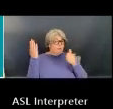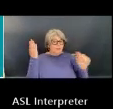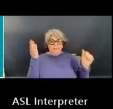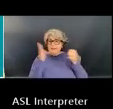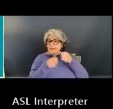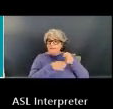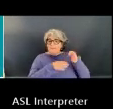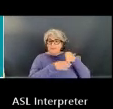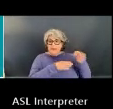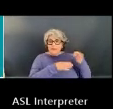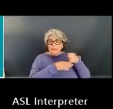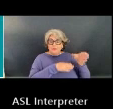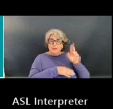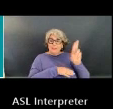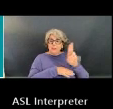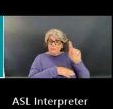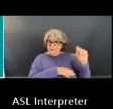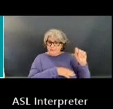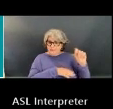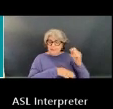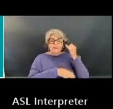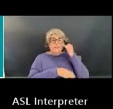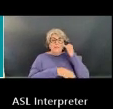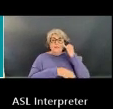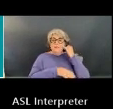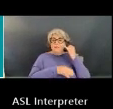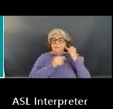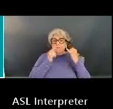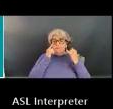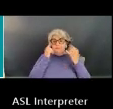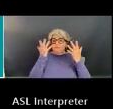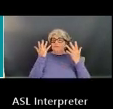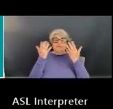In fact at UT if you are a, any major who wants to teach STEM